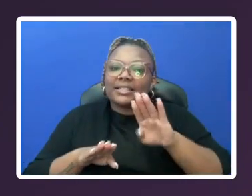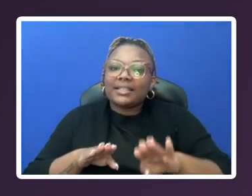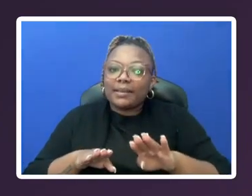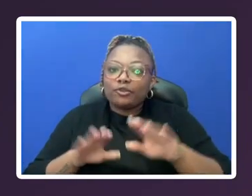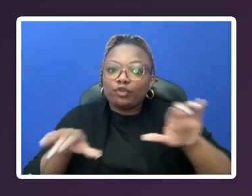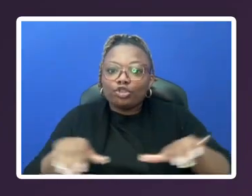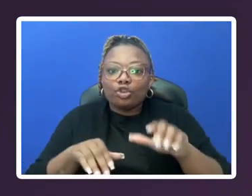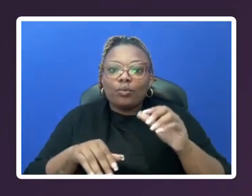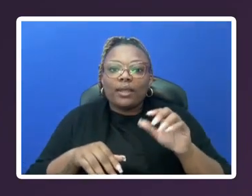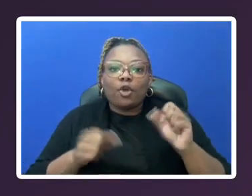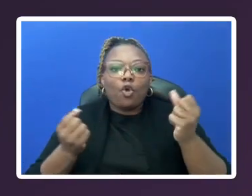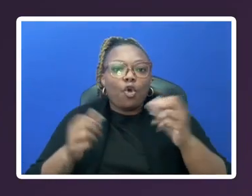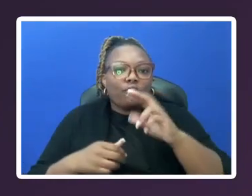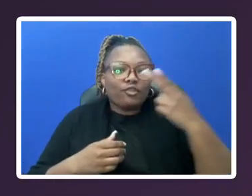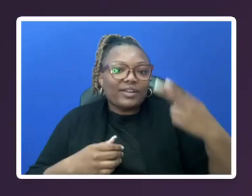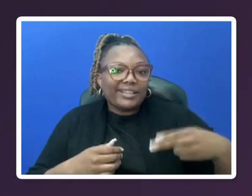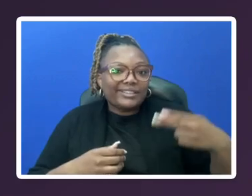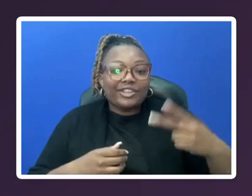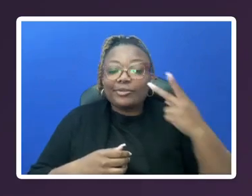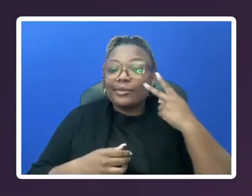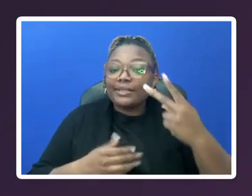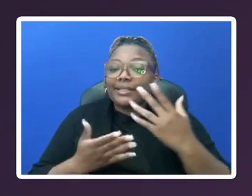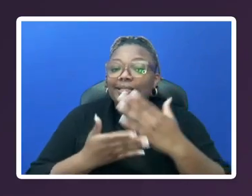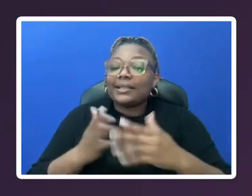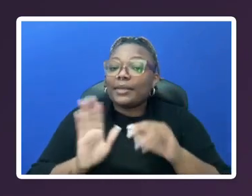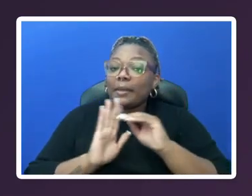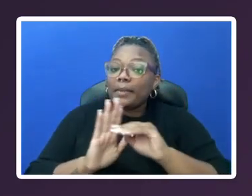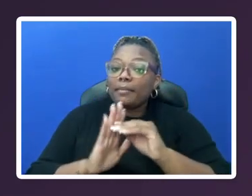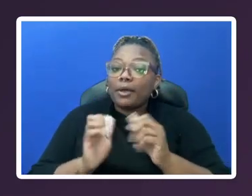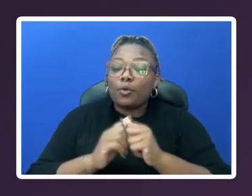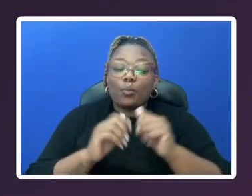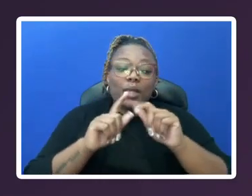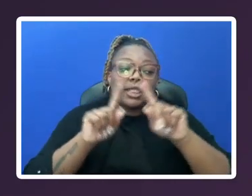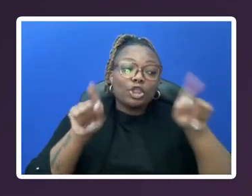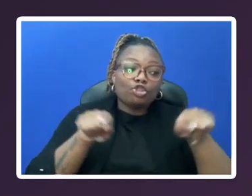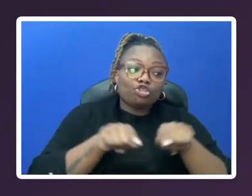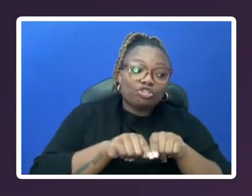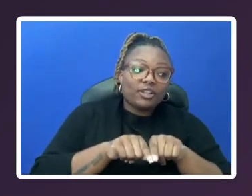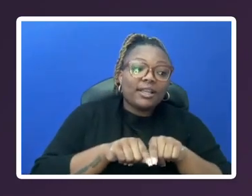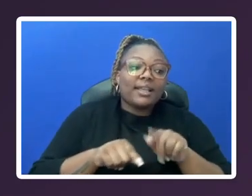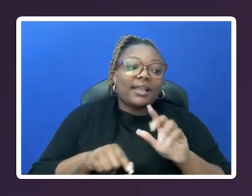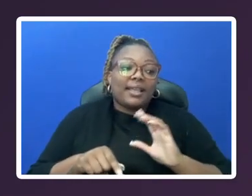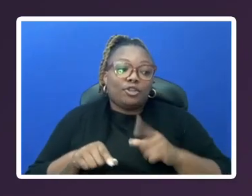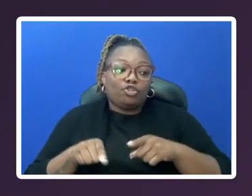some of these steps being modeled between Ms. Green and I during our segment.